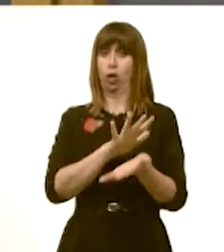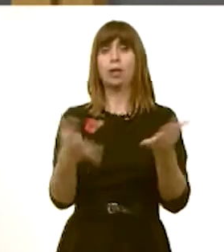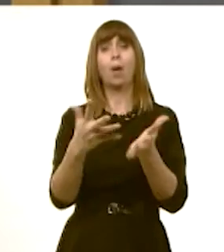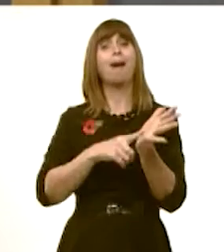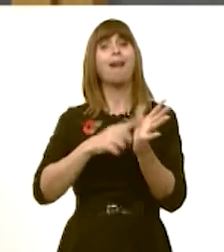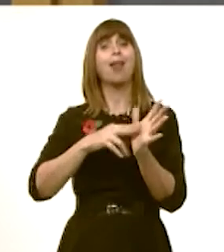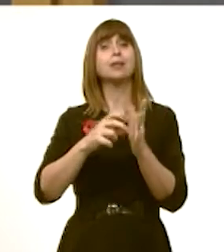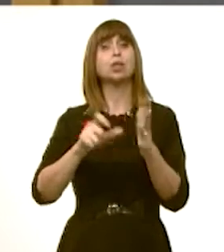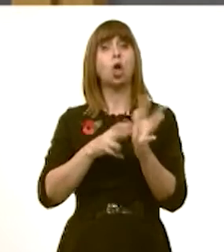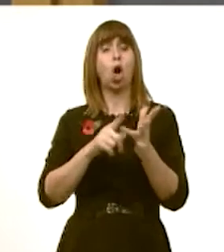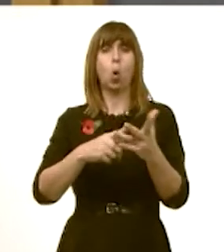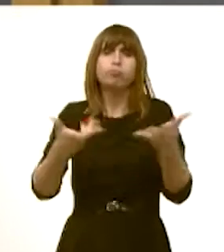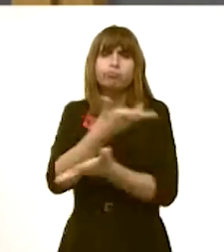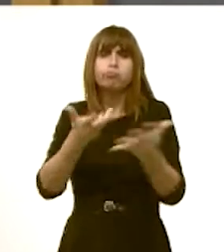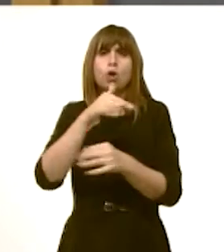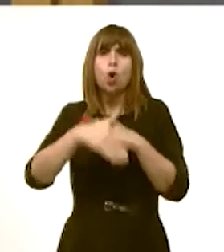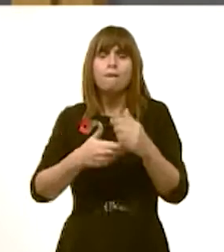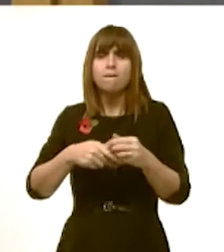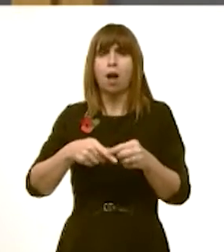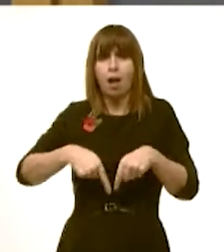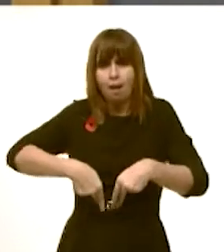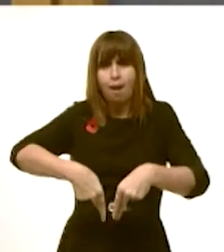electrification of the north Wales line, and Iím very pleased that the Government and